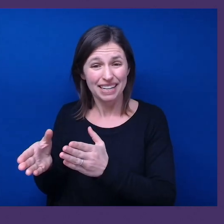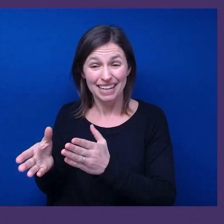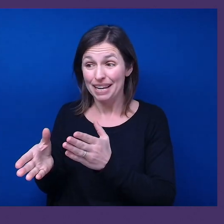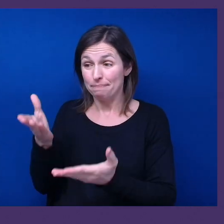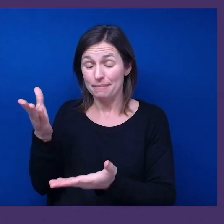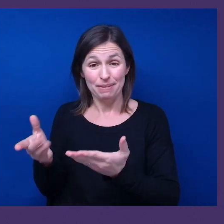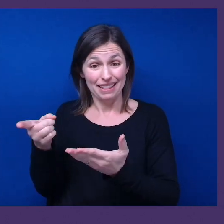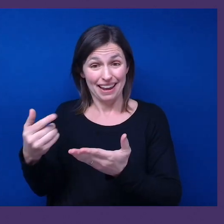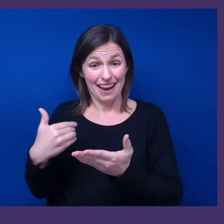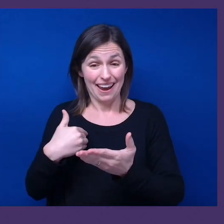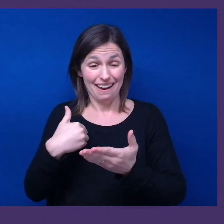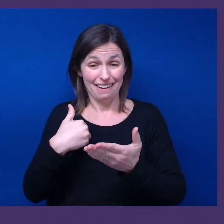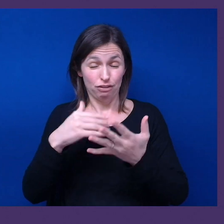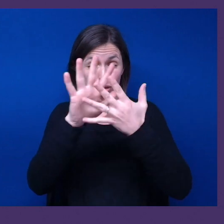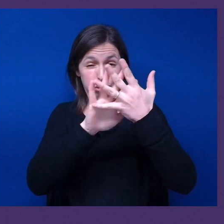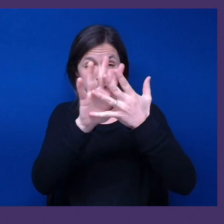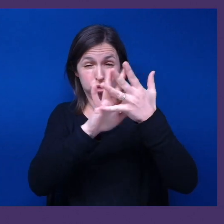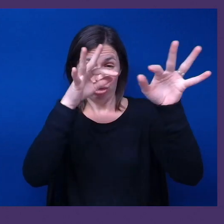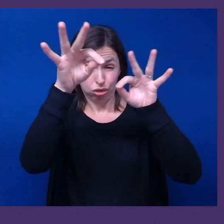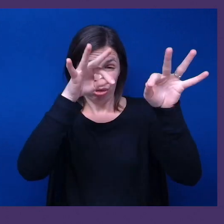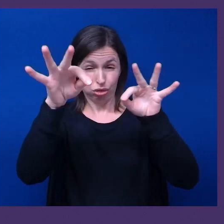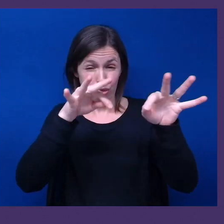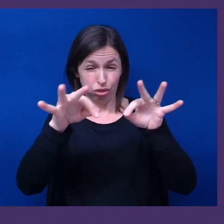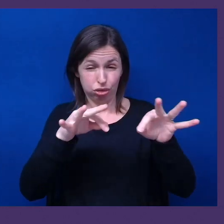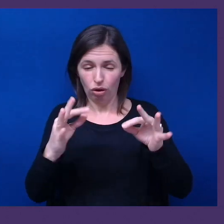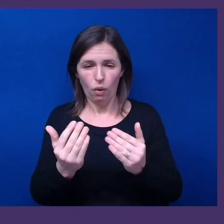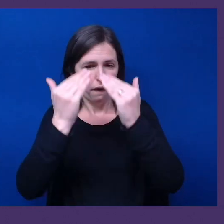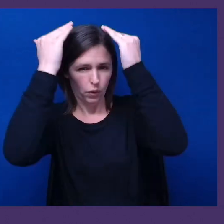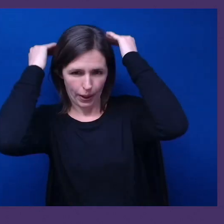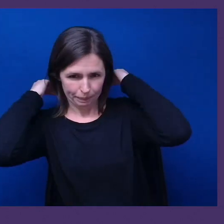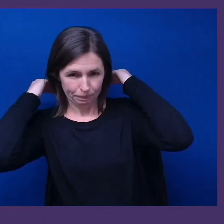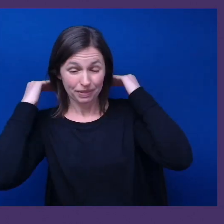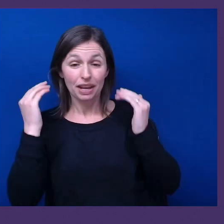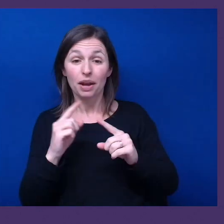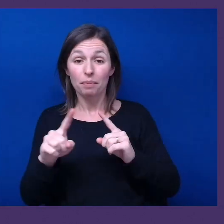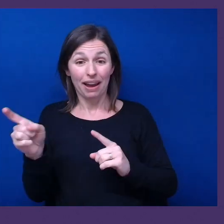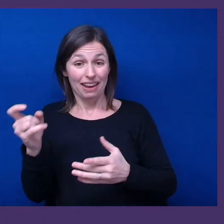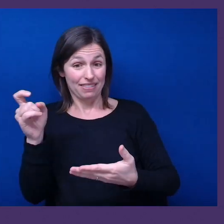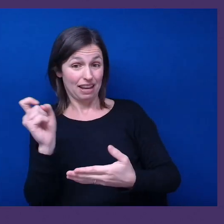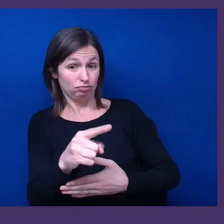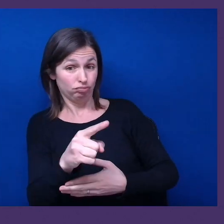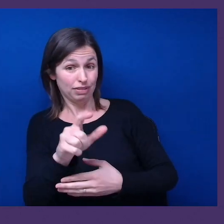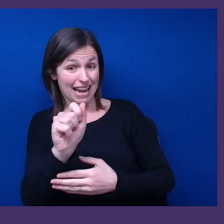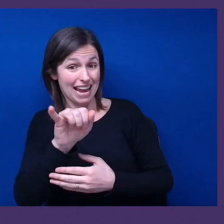to those individuals' needs, improving productivity and reducing stress.